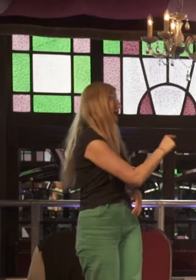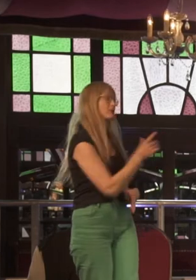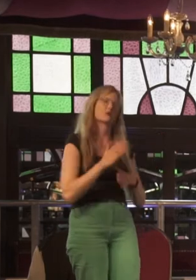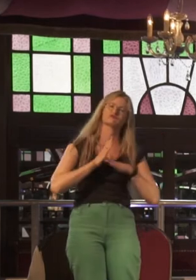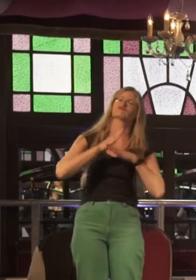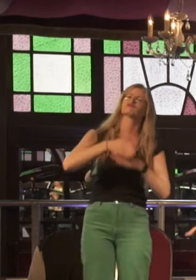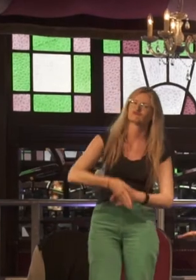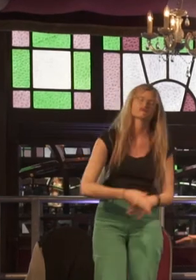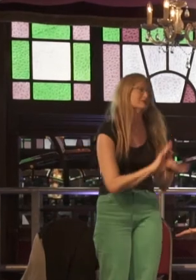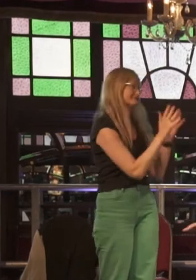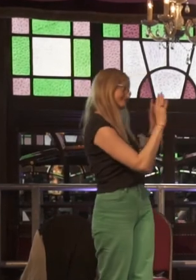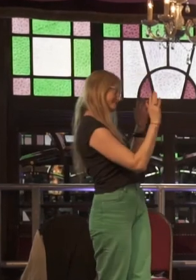They're working so hard.